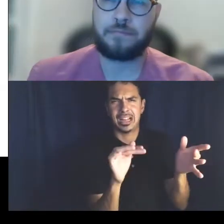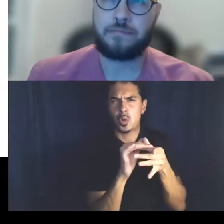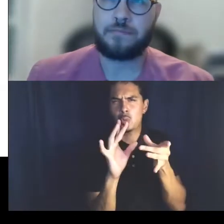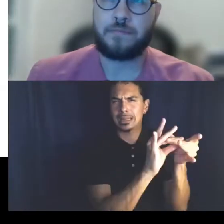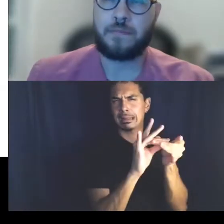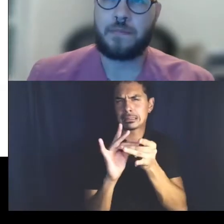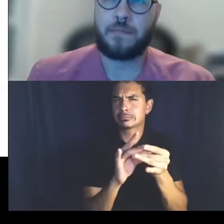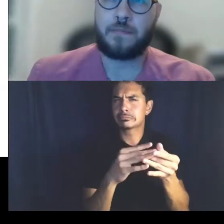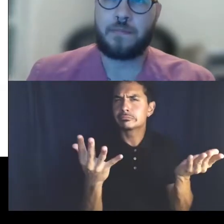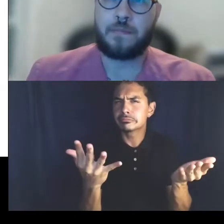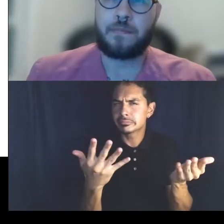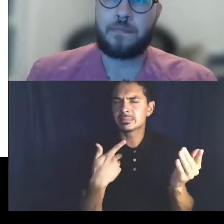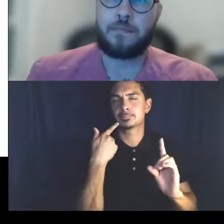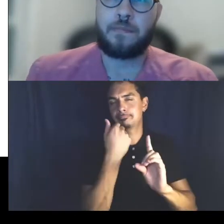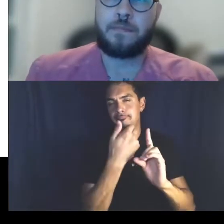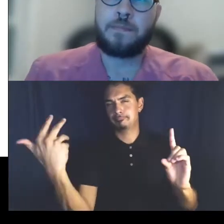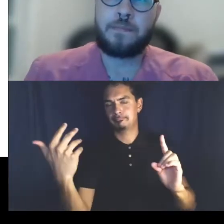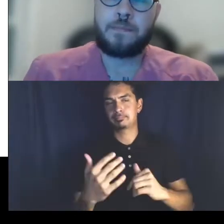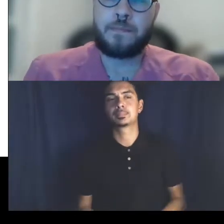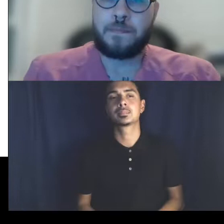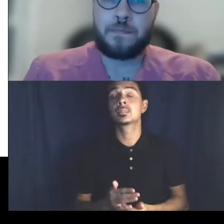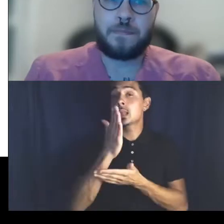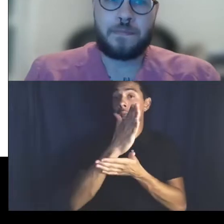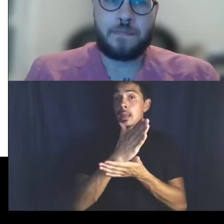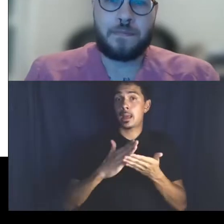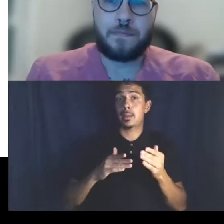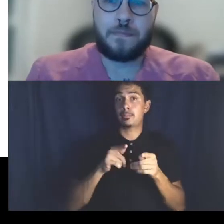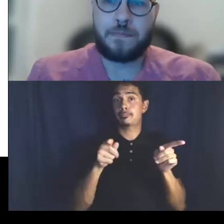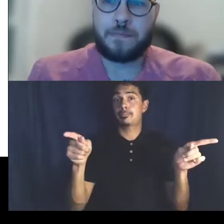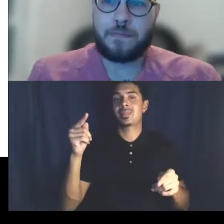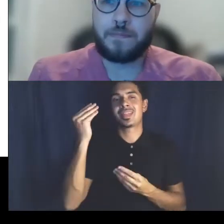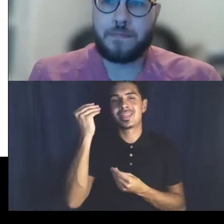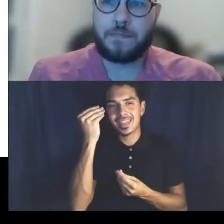Some people think that the two are separate